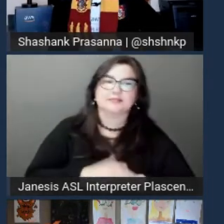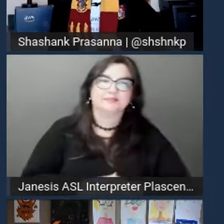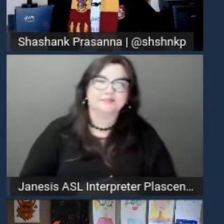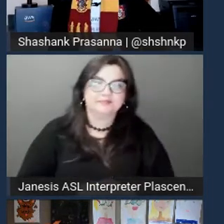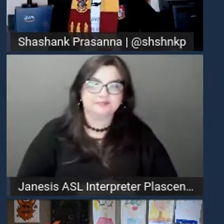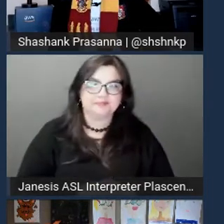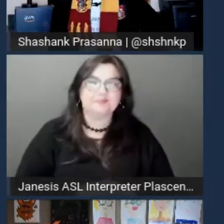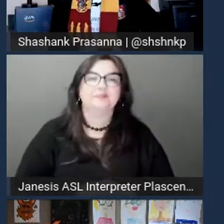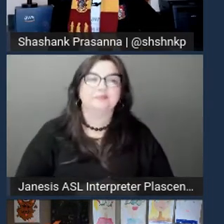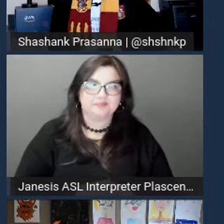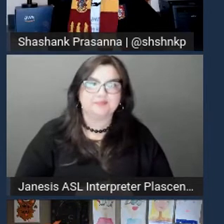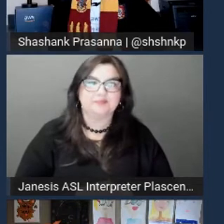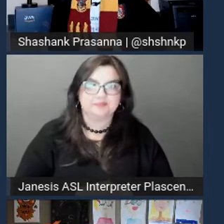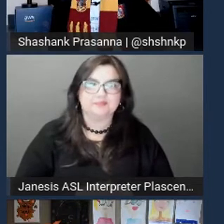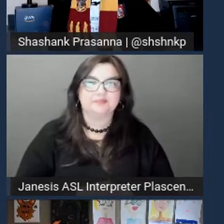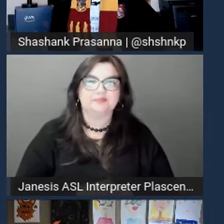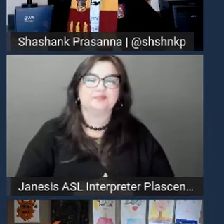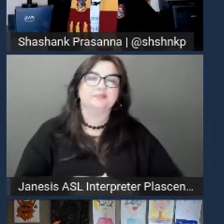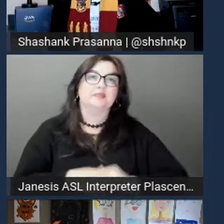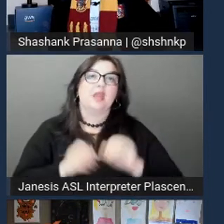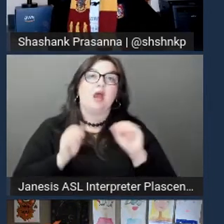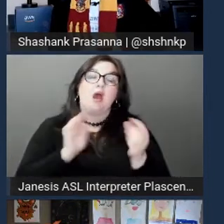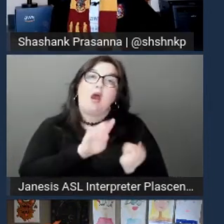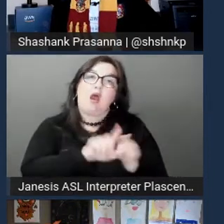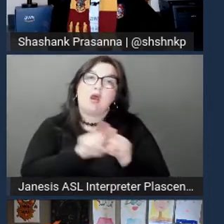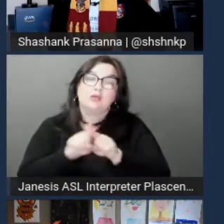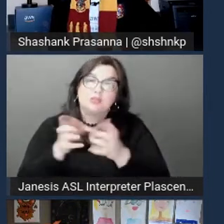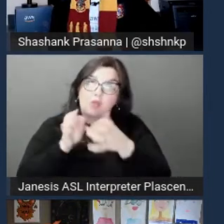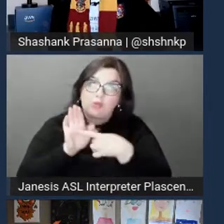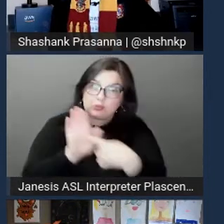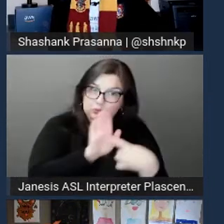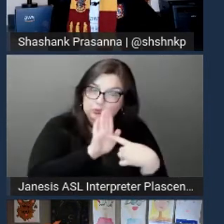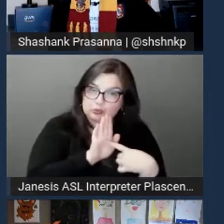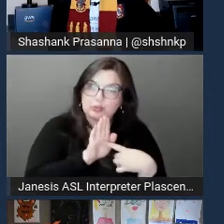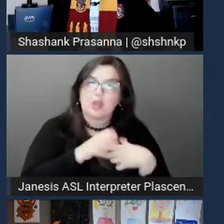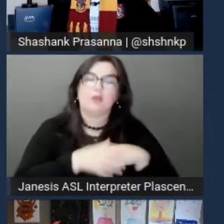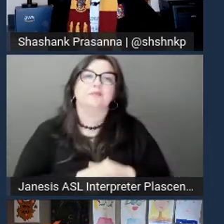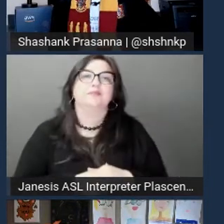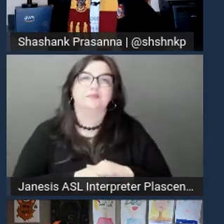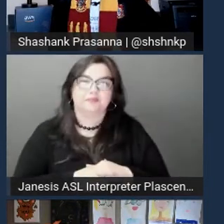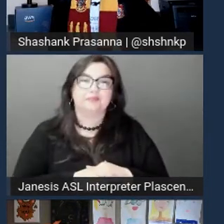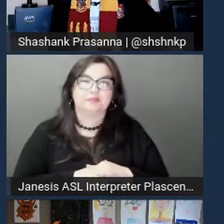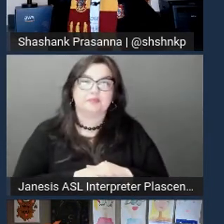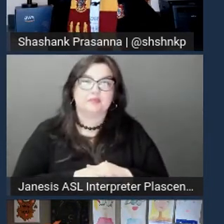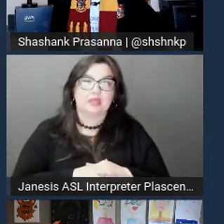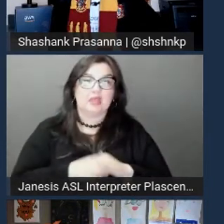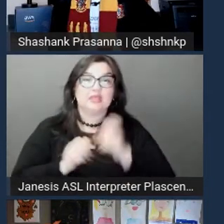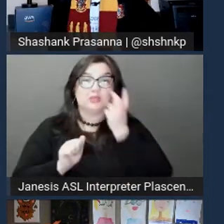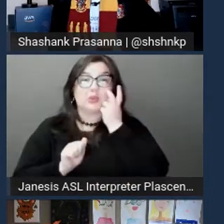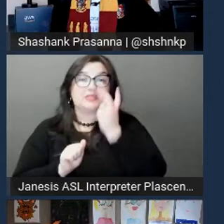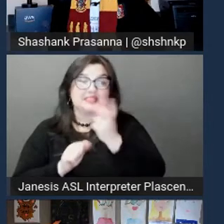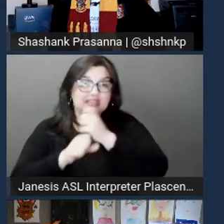And what I want to show is that, besides being able to see the security, networking, and storage,